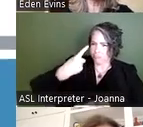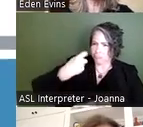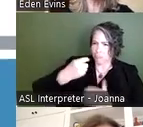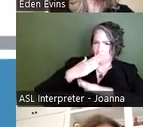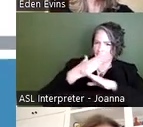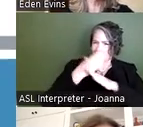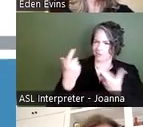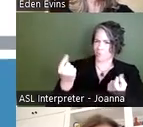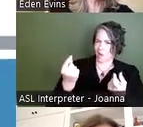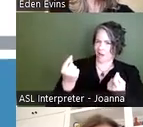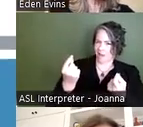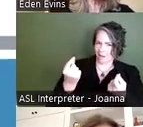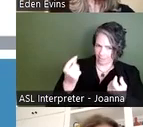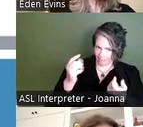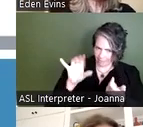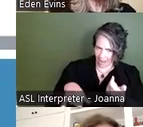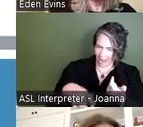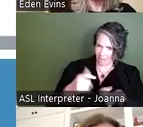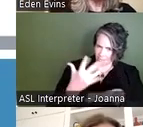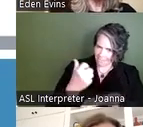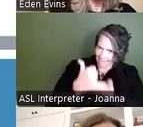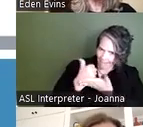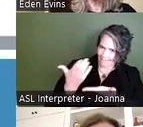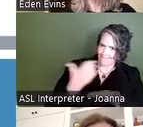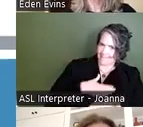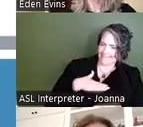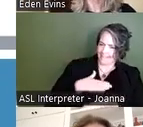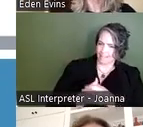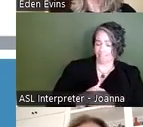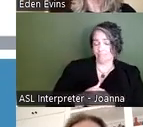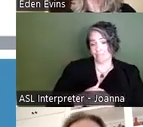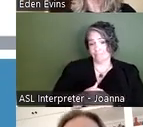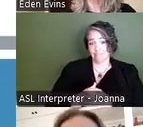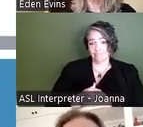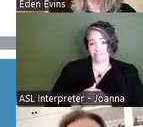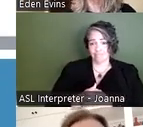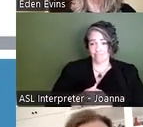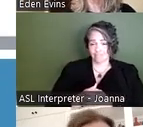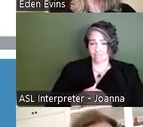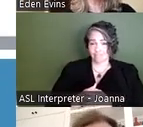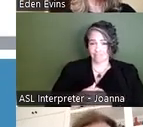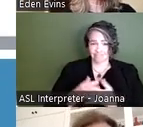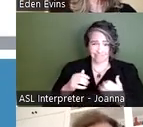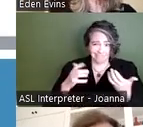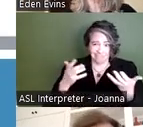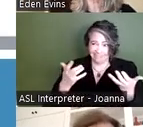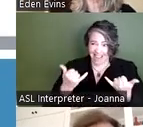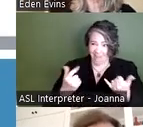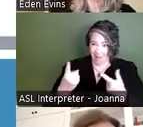that will be fantastic. So I don't quite know how the question and answer works.